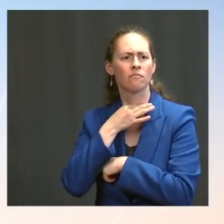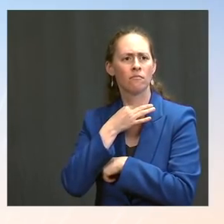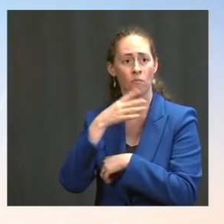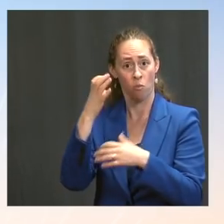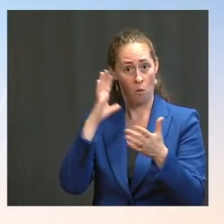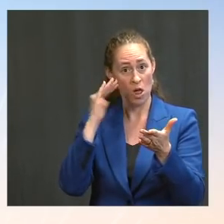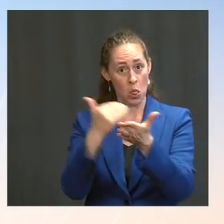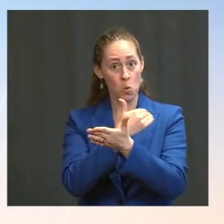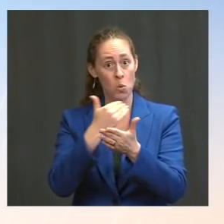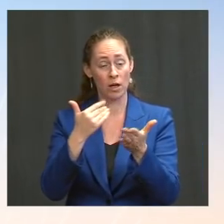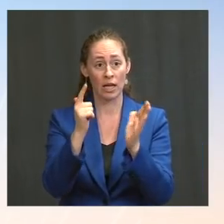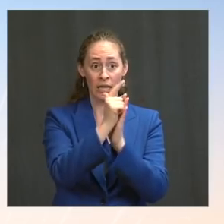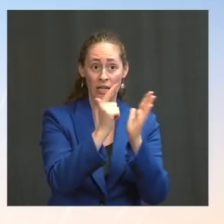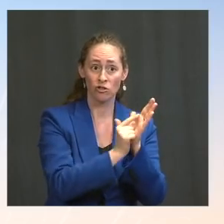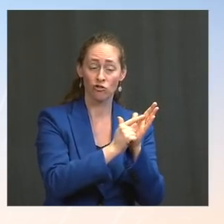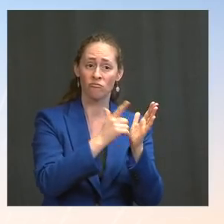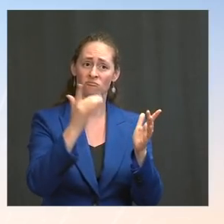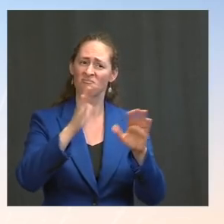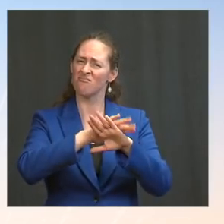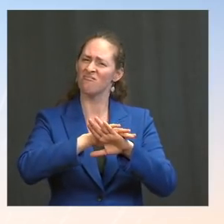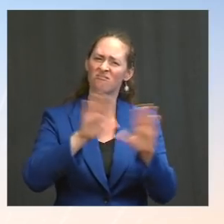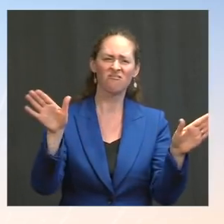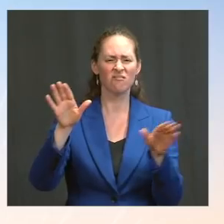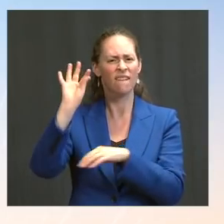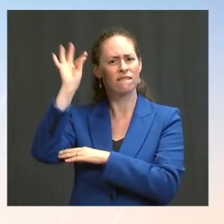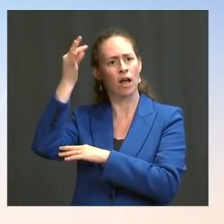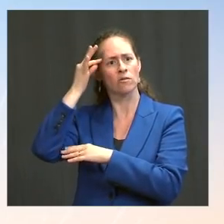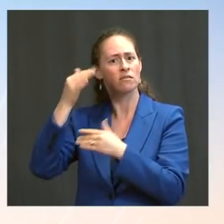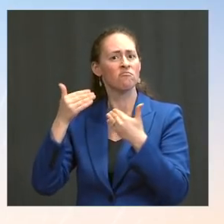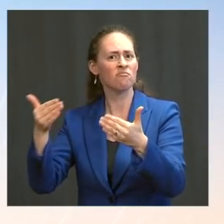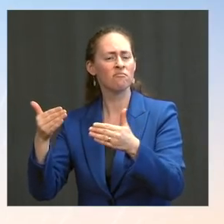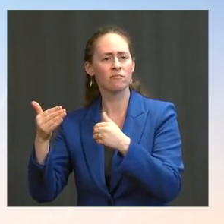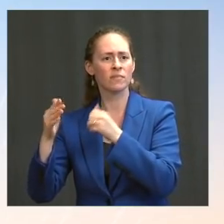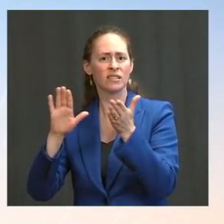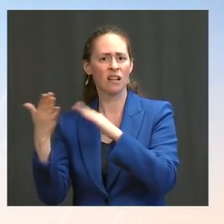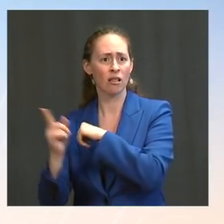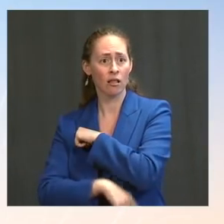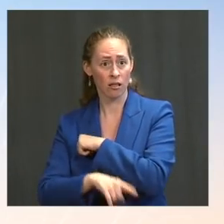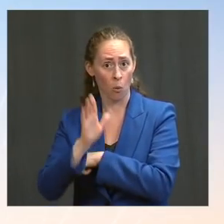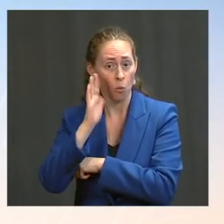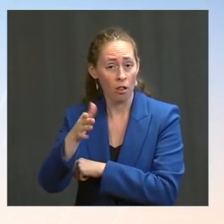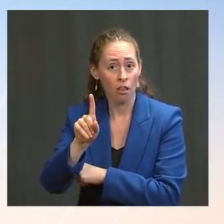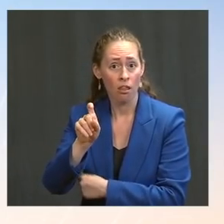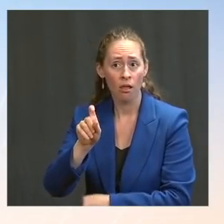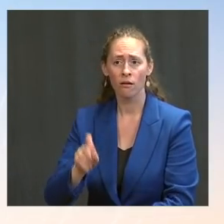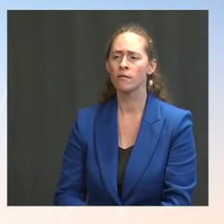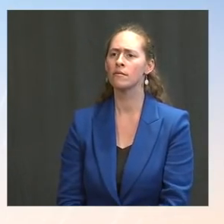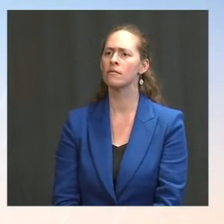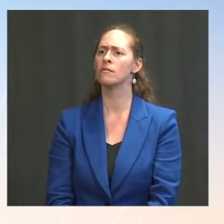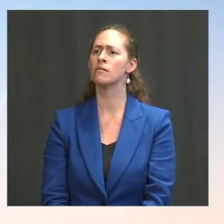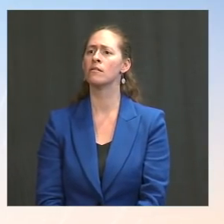Is that still coming? Ms. Psaki: Again, I would say that the President felt it was so important that it was a part of his discussion with the Attorney General